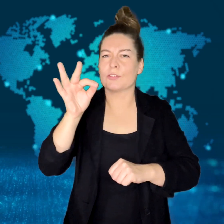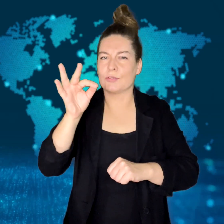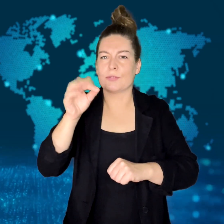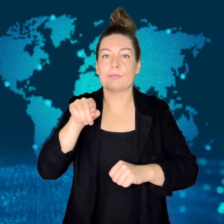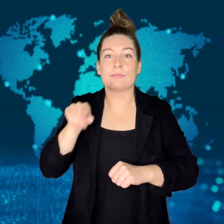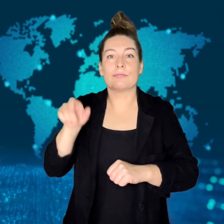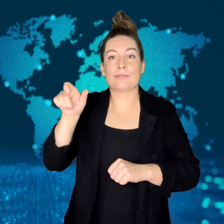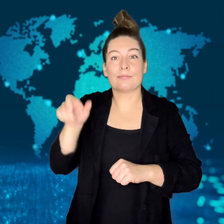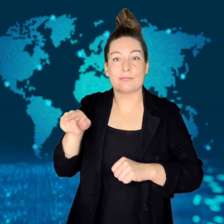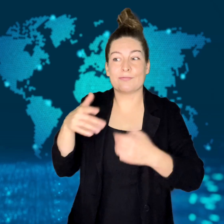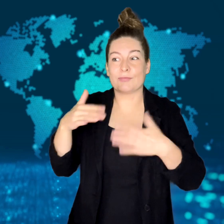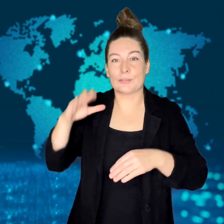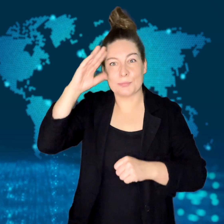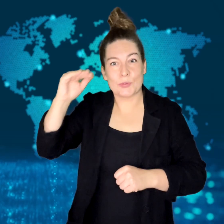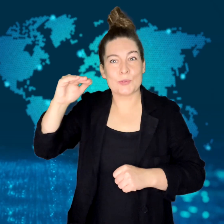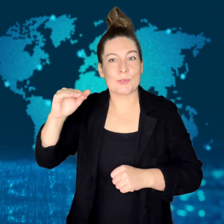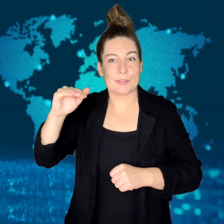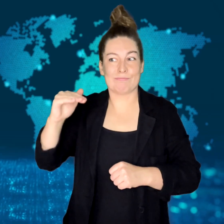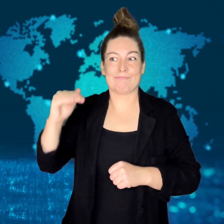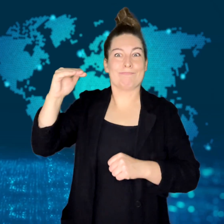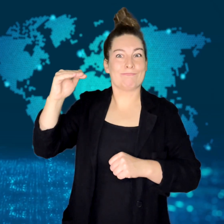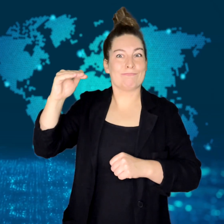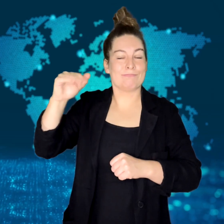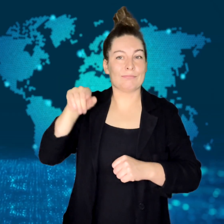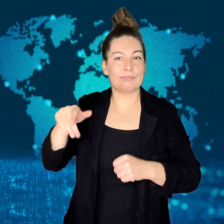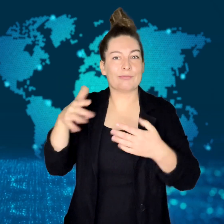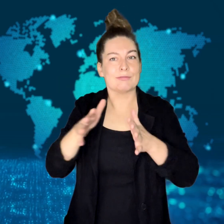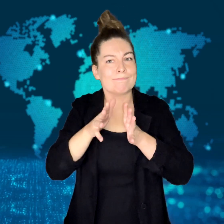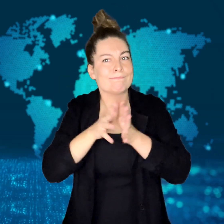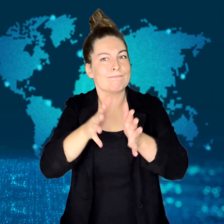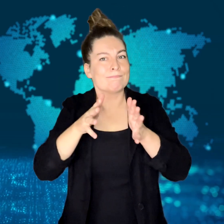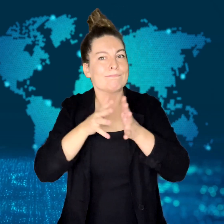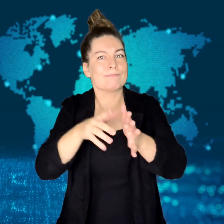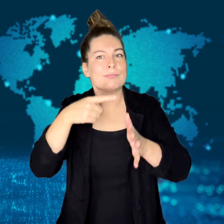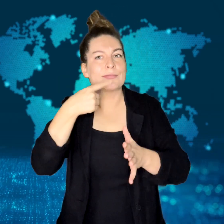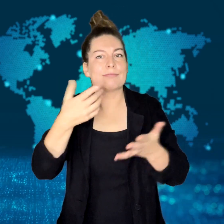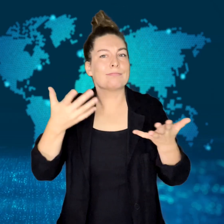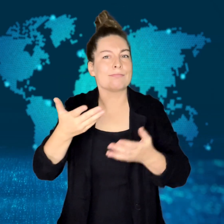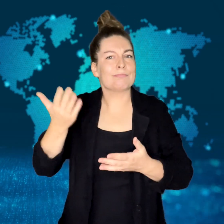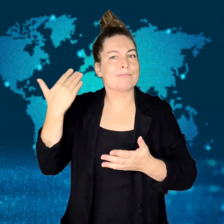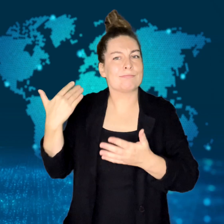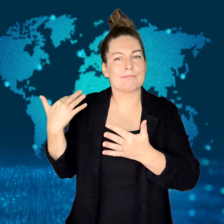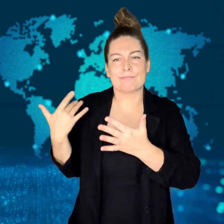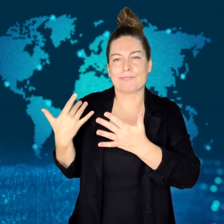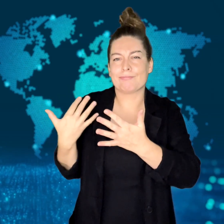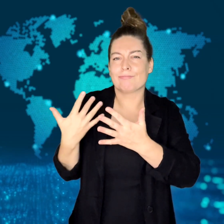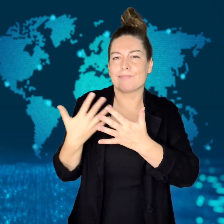to the French police. The teen told French investigators that he,